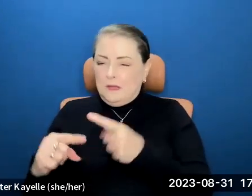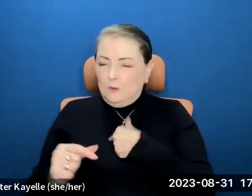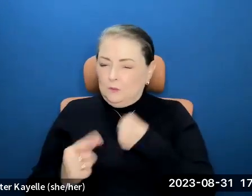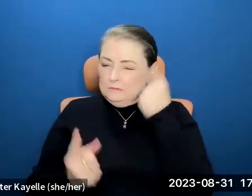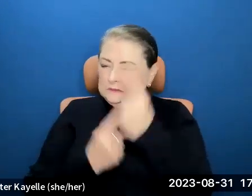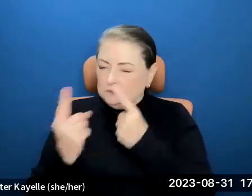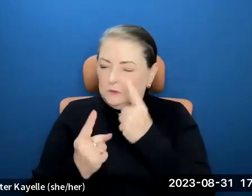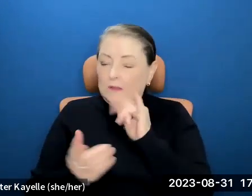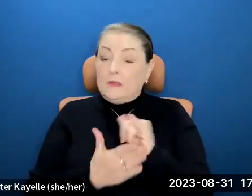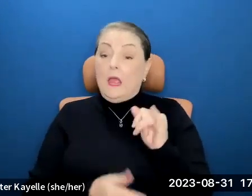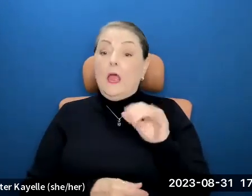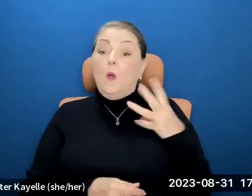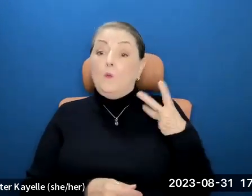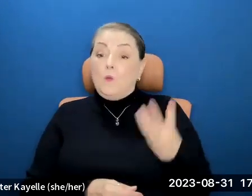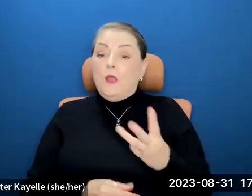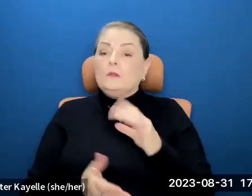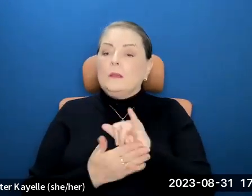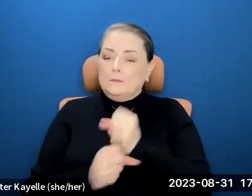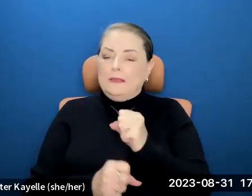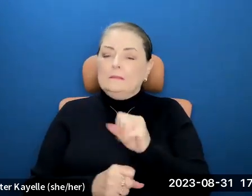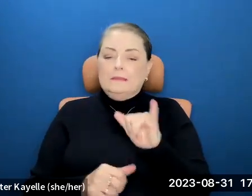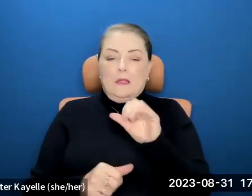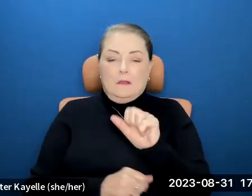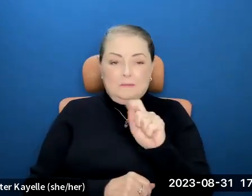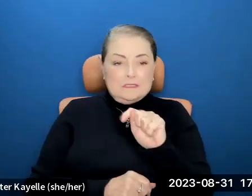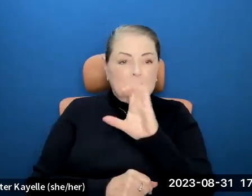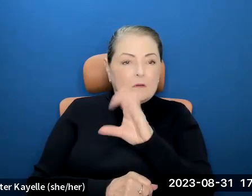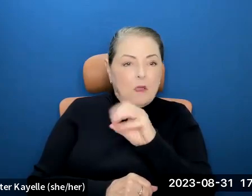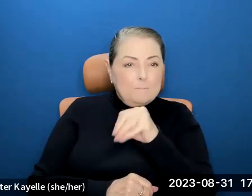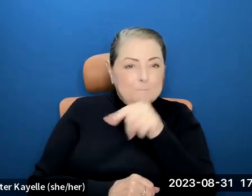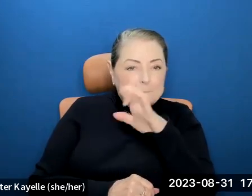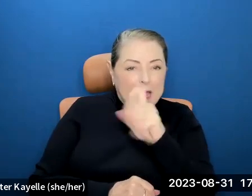Washington adopt the social work compact as an alternate Pathway to Legal practice in Washington